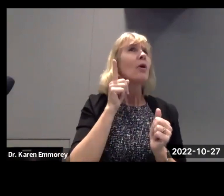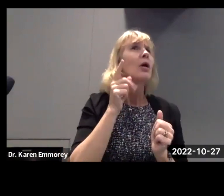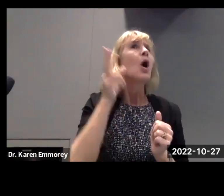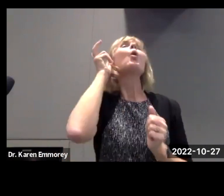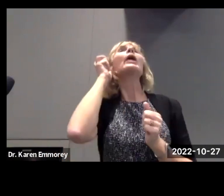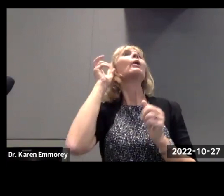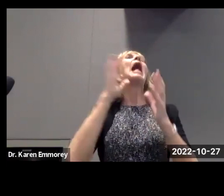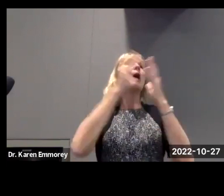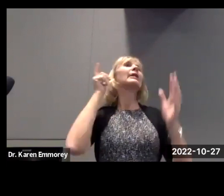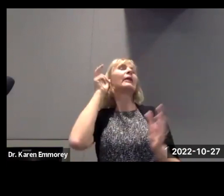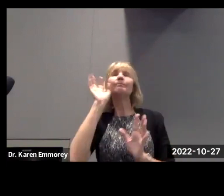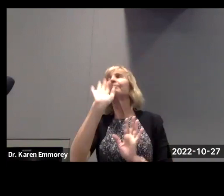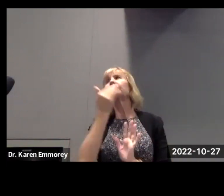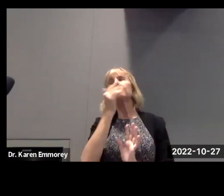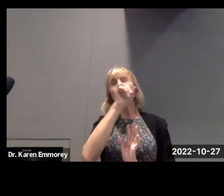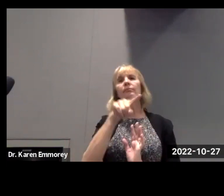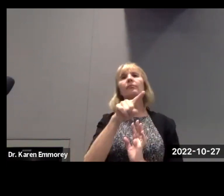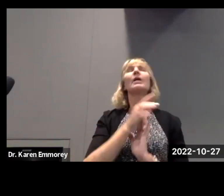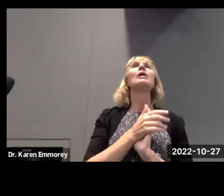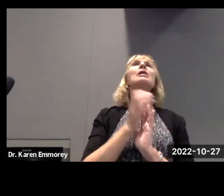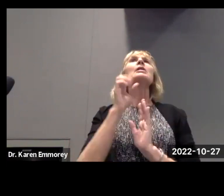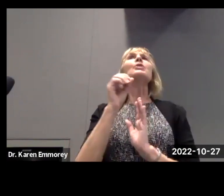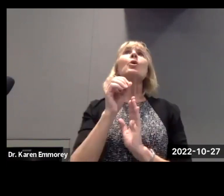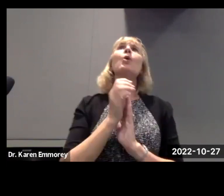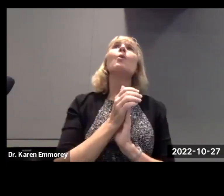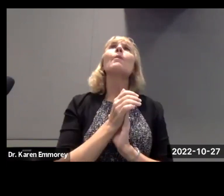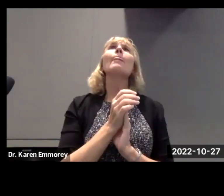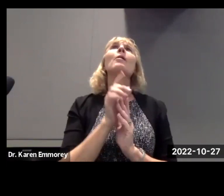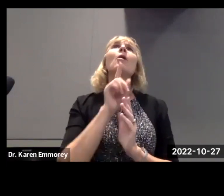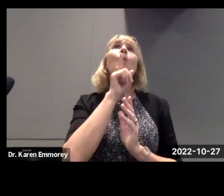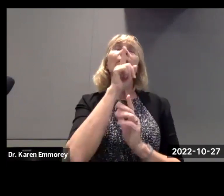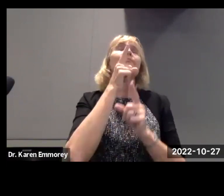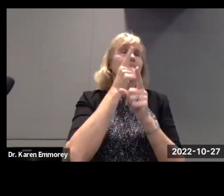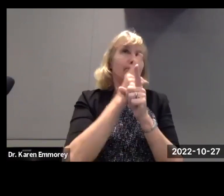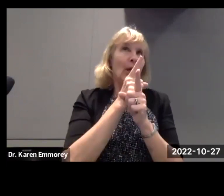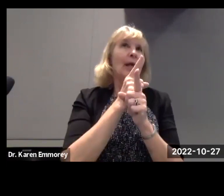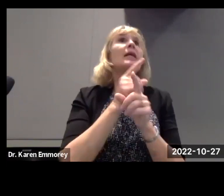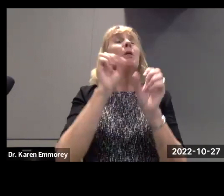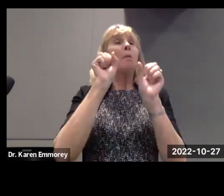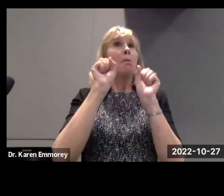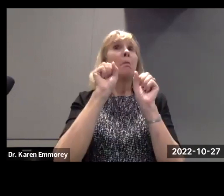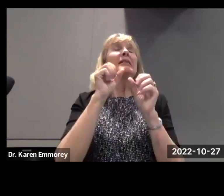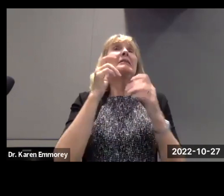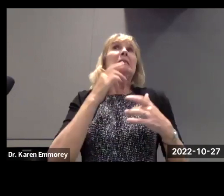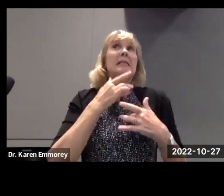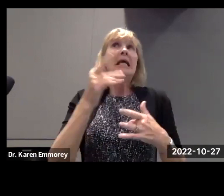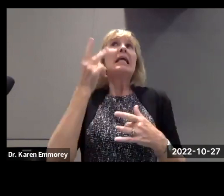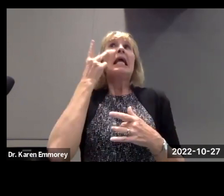If someone has more access to sound, and they will also access more phenomena.